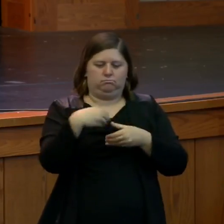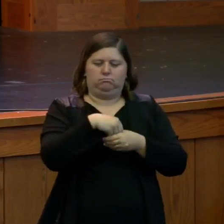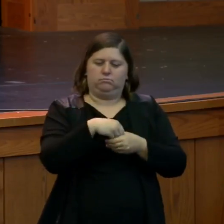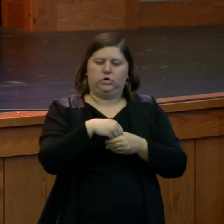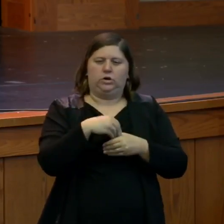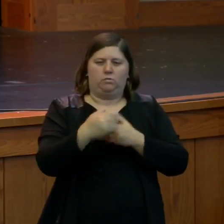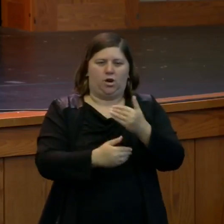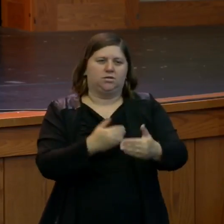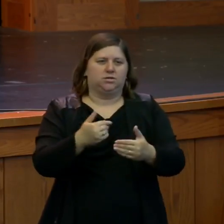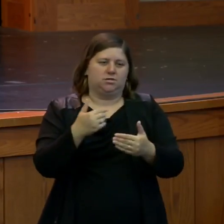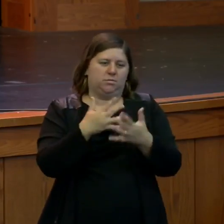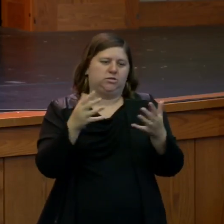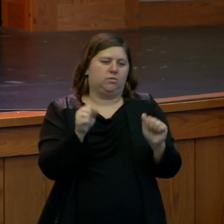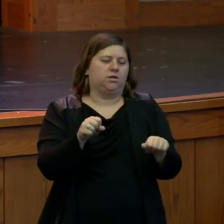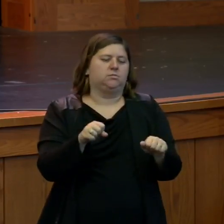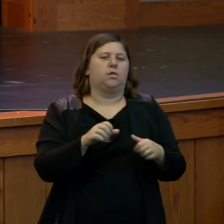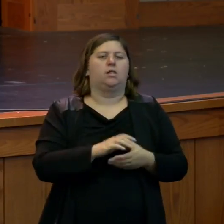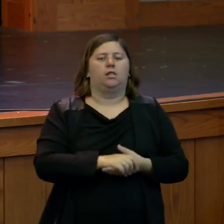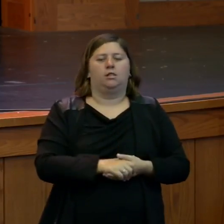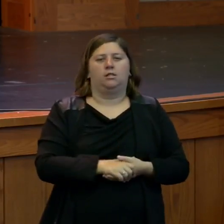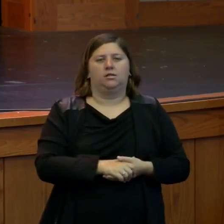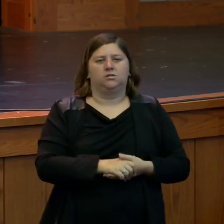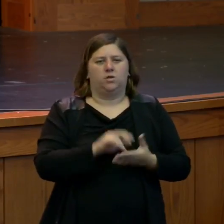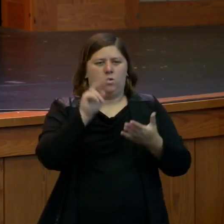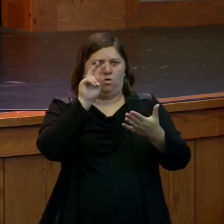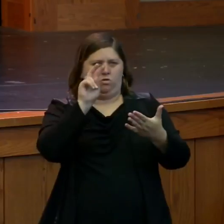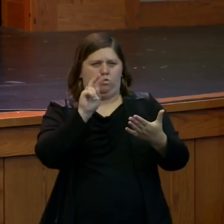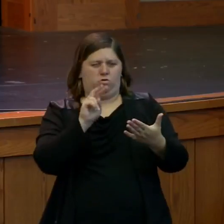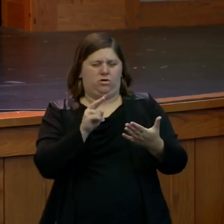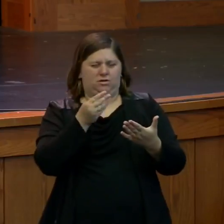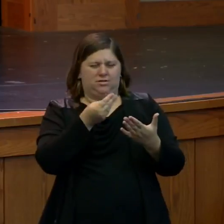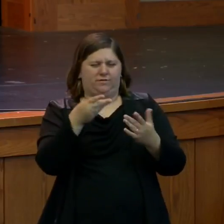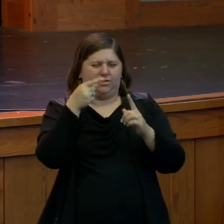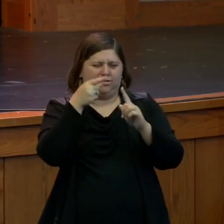SO LOOKING TODAY AT A LOT OF THE SPECIFICS IN ARTICLE 7, ARTICLE